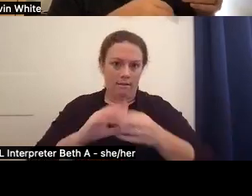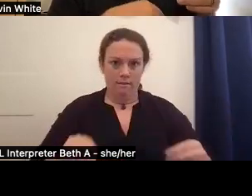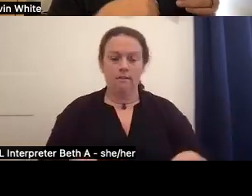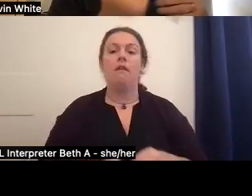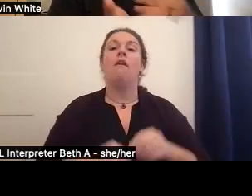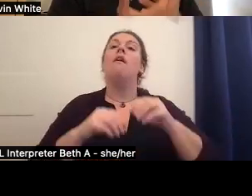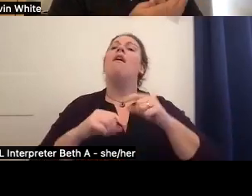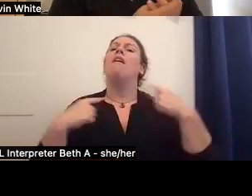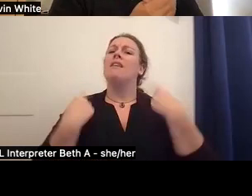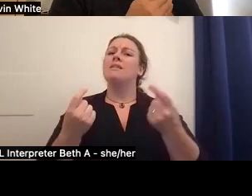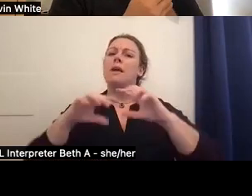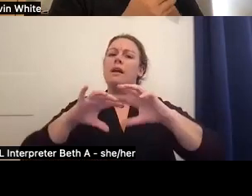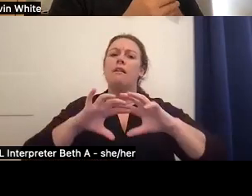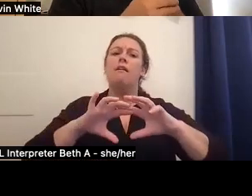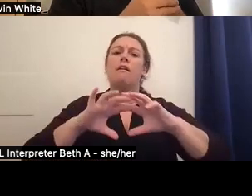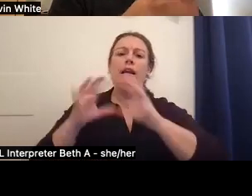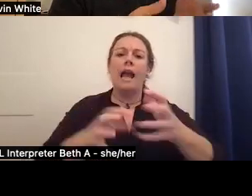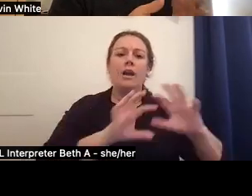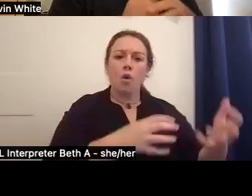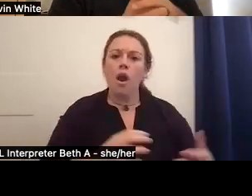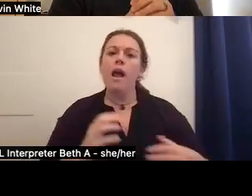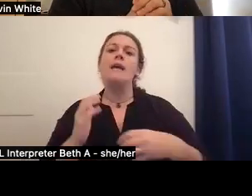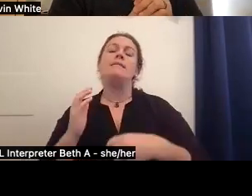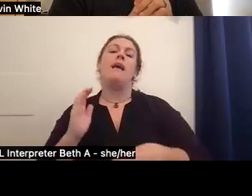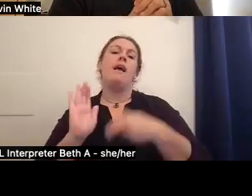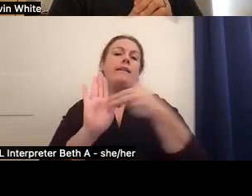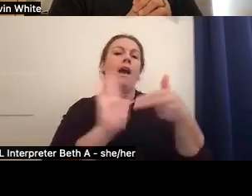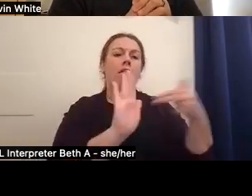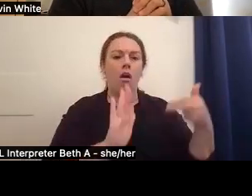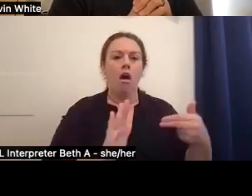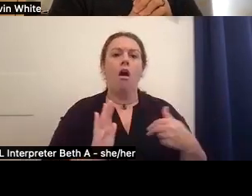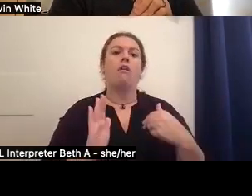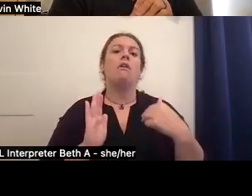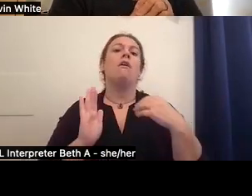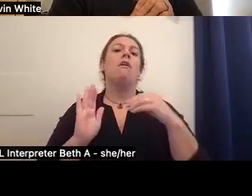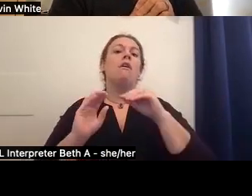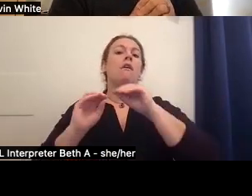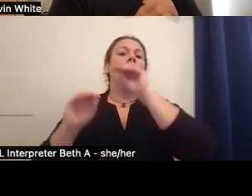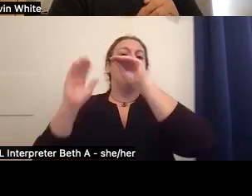while procuring it for posterity sake from the older generations of indigenous peoples, so today